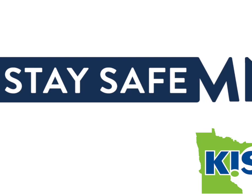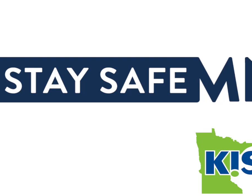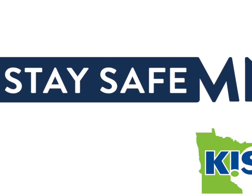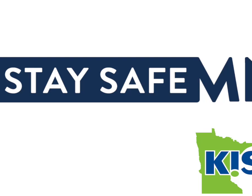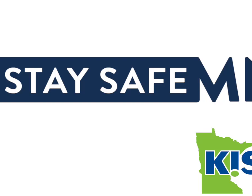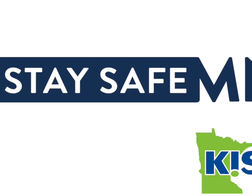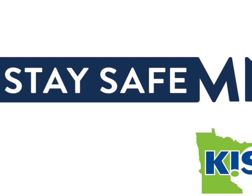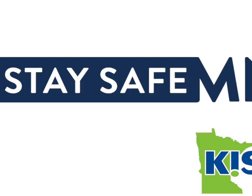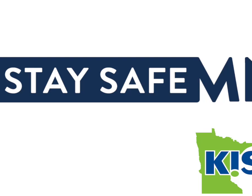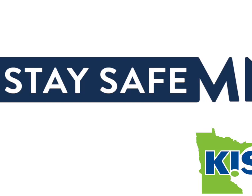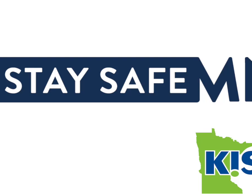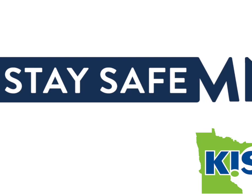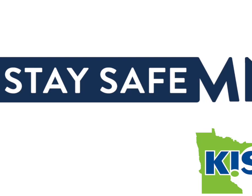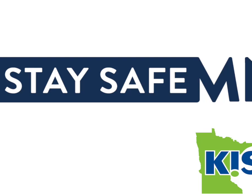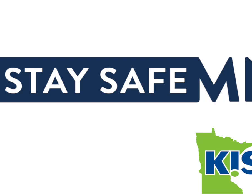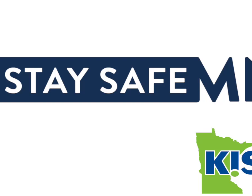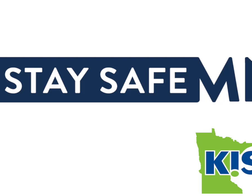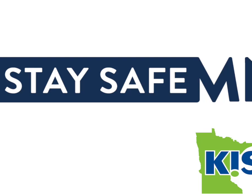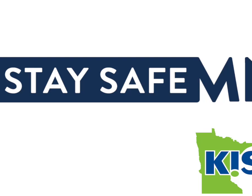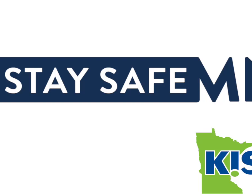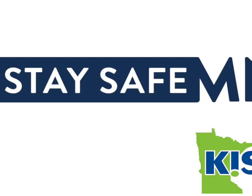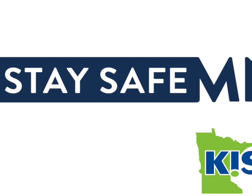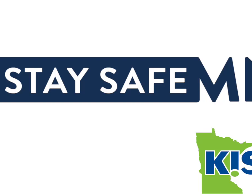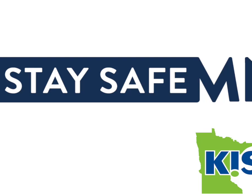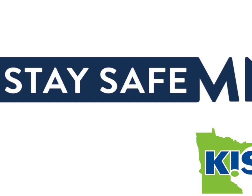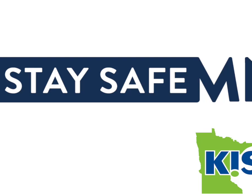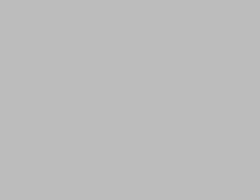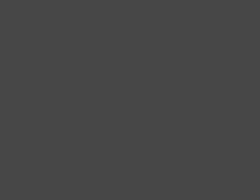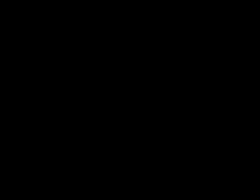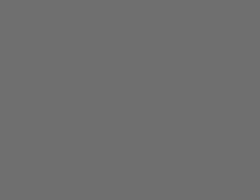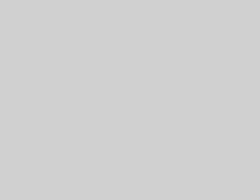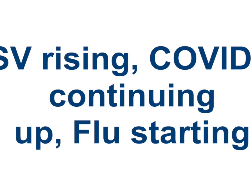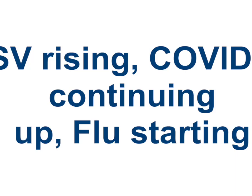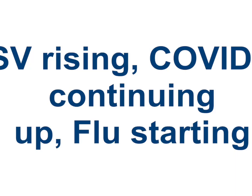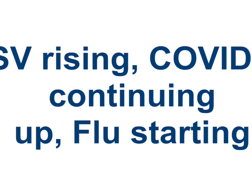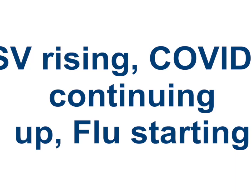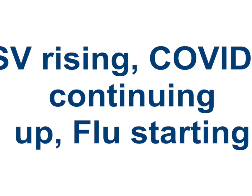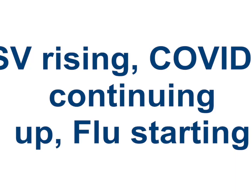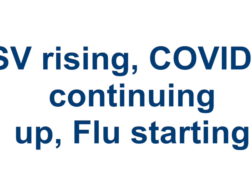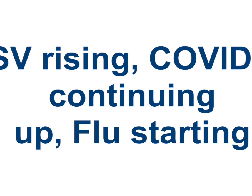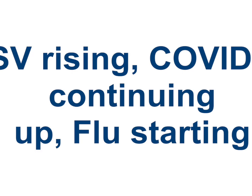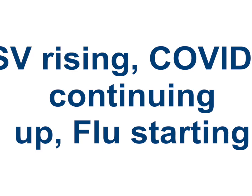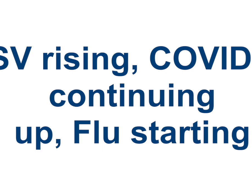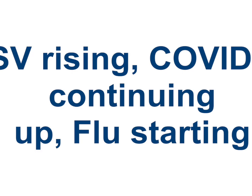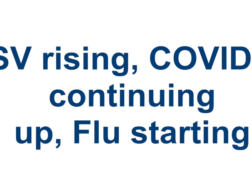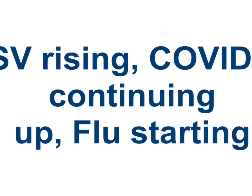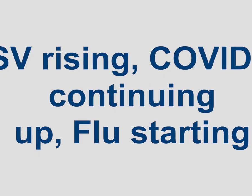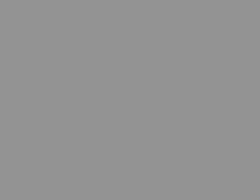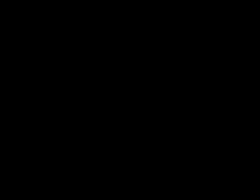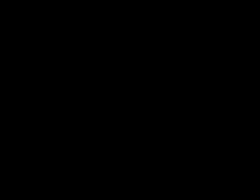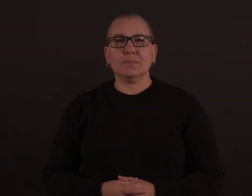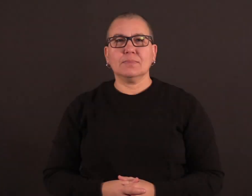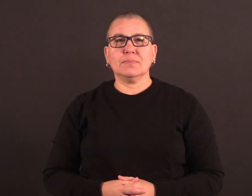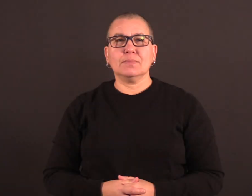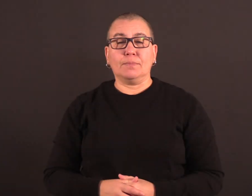RSV rising rapidly; COVID-19 continues its climb and flu season is underway Pediatric hospital beds in particularly short supply Respiratory illnesses are on the rise. COVID-19 and more recently influenza have been leading to more hospitalizations, but respiratory syncytial virus (RSV) is currently increasing fastest among the three in the Twin Cities seven-county region. Over the most recent two weeks, the number of RSV-related hospital admissions in the Twin Cities more than doubled, compared with increases of about one-quarter for both COVID-19 and the flu. For the time being, however, COVID-19 hospitalization rates in the region, at 5.6 per 100,000, remain much higher than either RSV (1.9 per 100,000) or influenza (0.5 per 100,000). The rates of all three — COVID-19, influenza and RSV — remain much lower than this time last year when both the RSV and flu seasons peaked early, before Thanksgiving. It is unlikely that we’ve reached the peak for this season given the relatively low levels of activity so far.